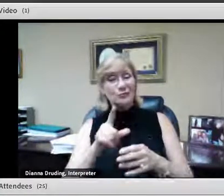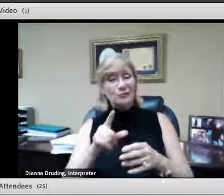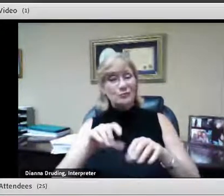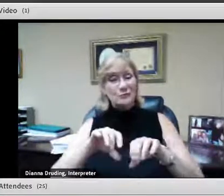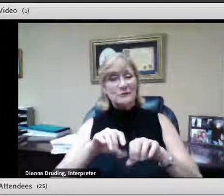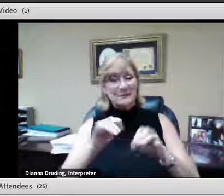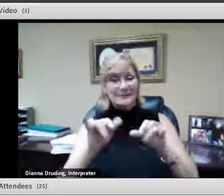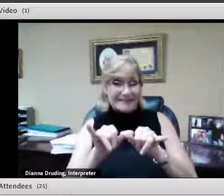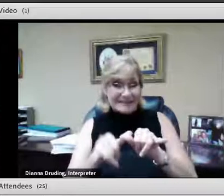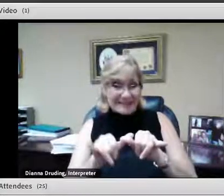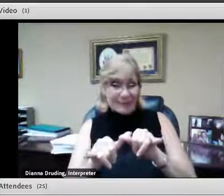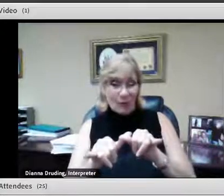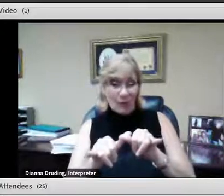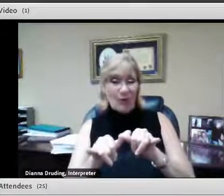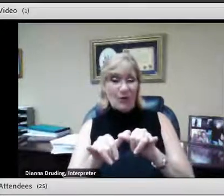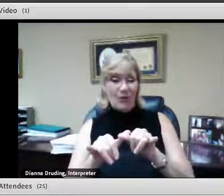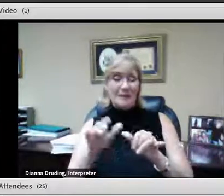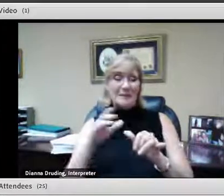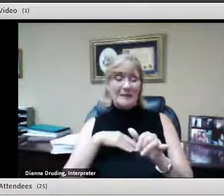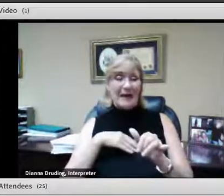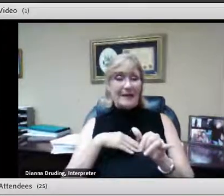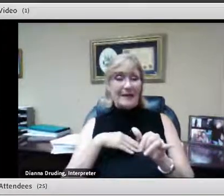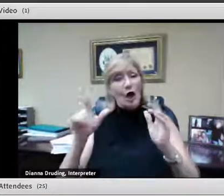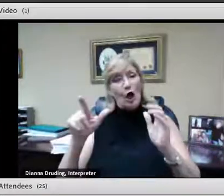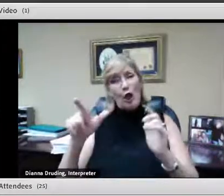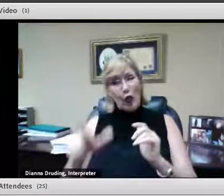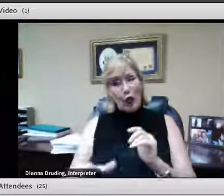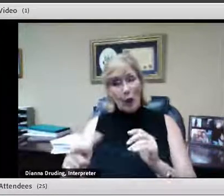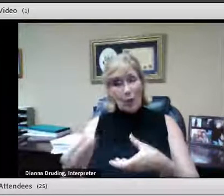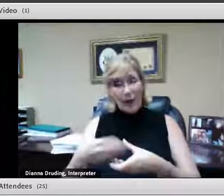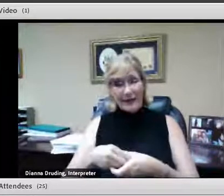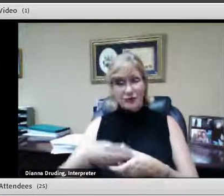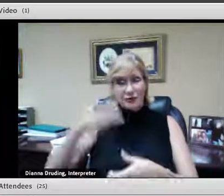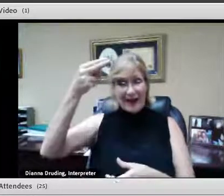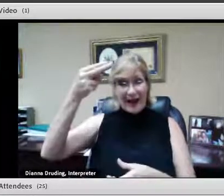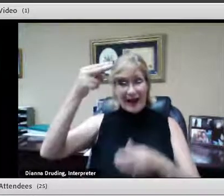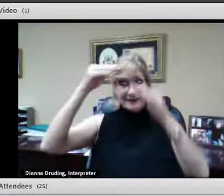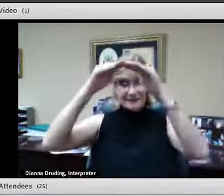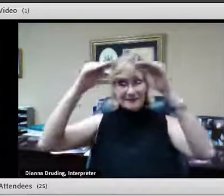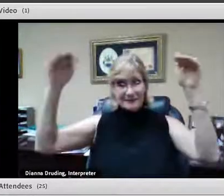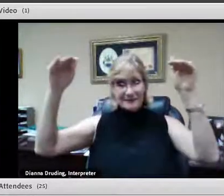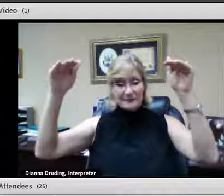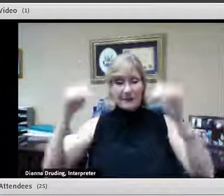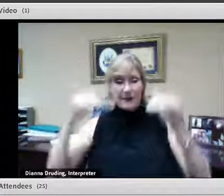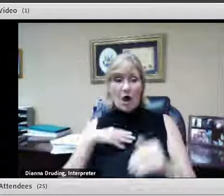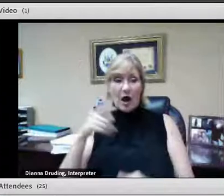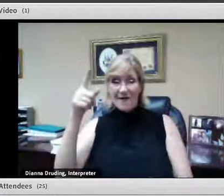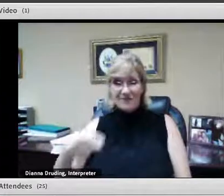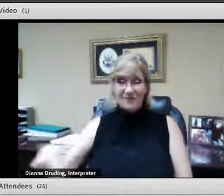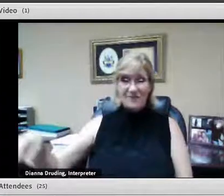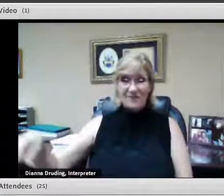as in, you know, a low entry, high ceiling. A Ferris wheel can be very, very complicated.